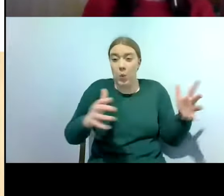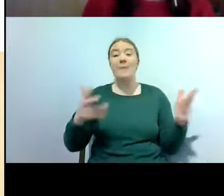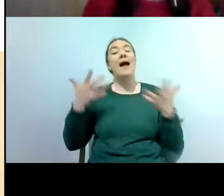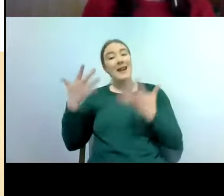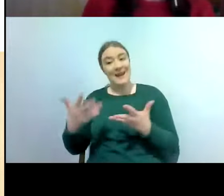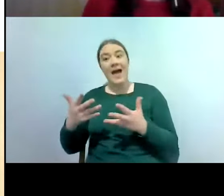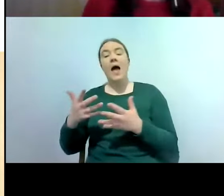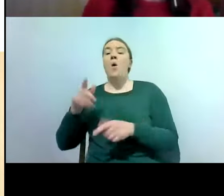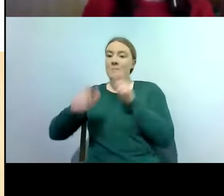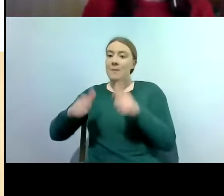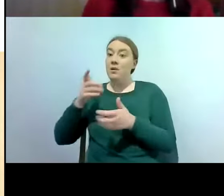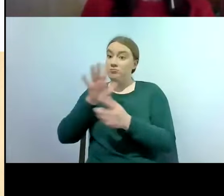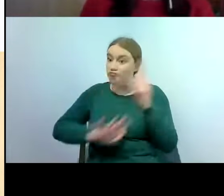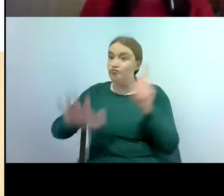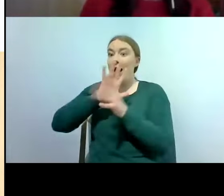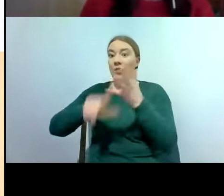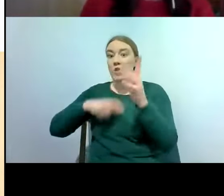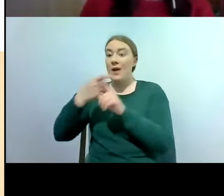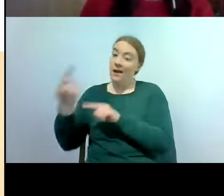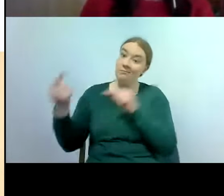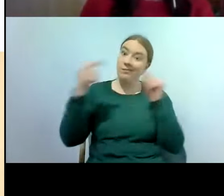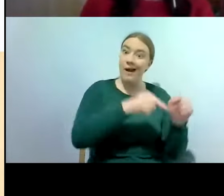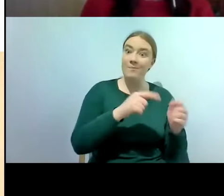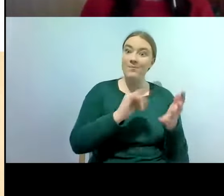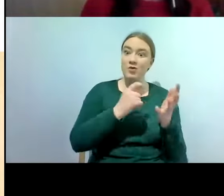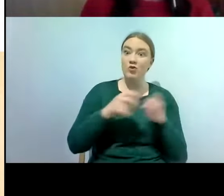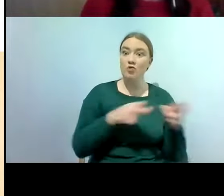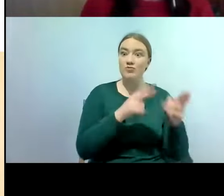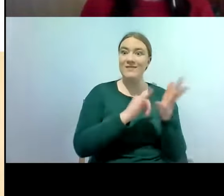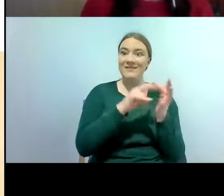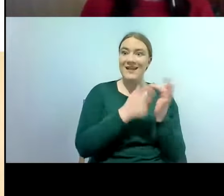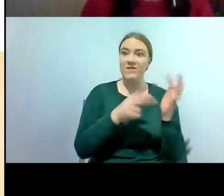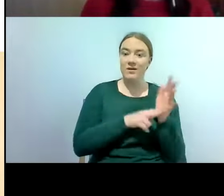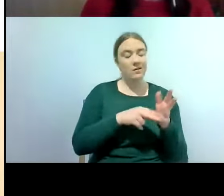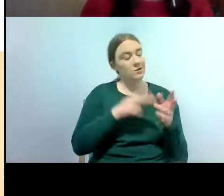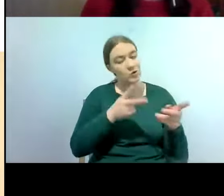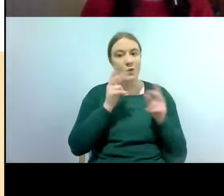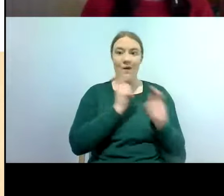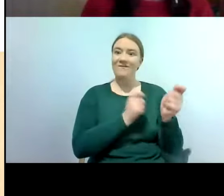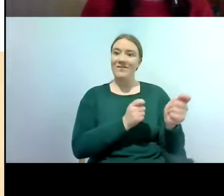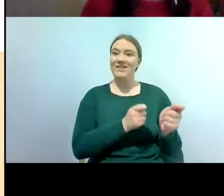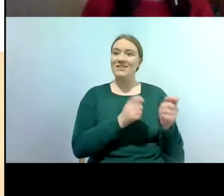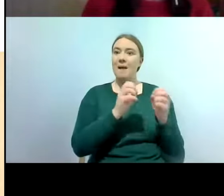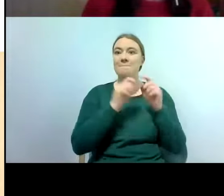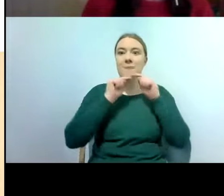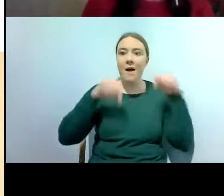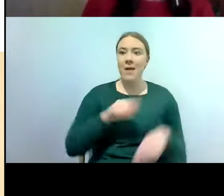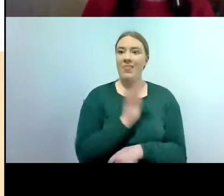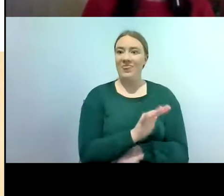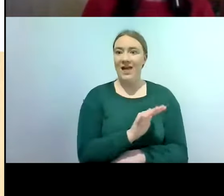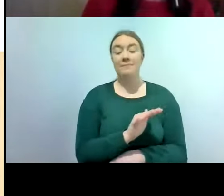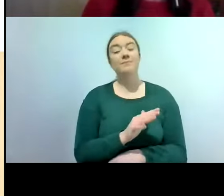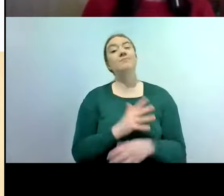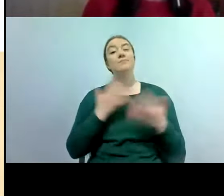there some people have already studied barbel movement in other places in their native range